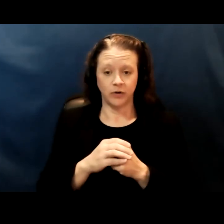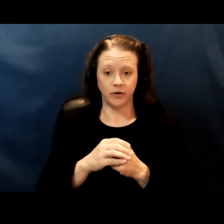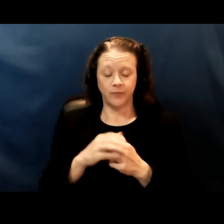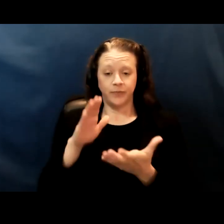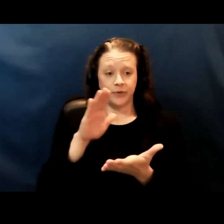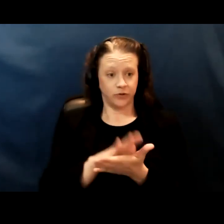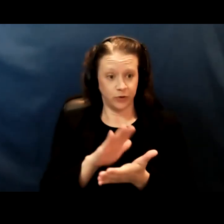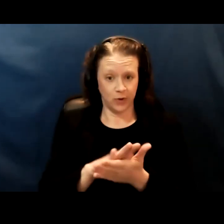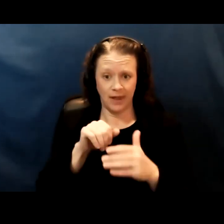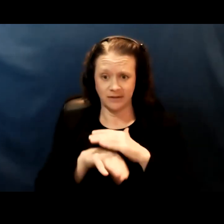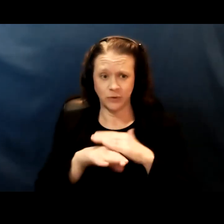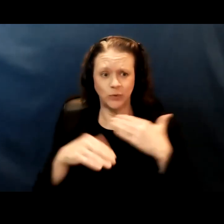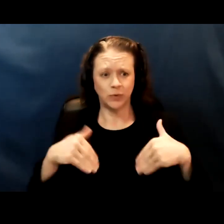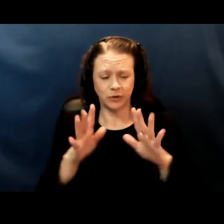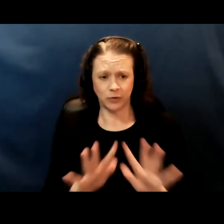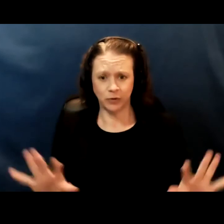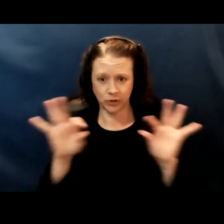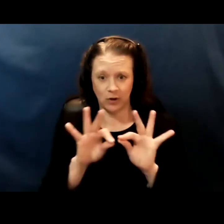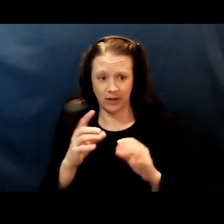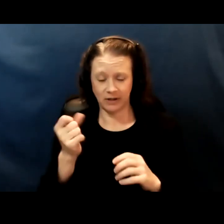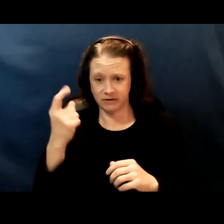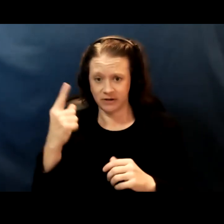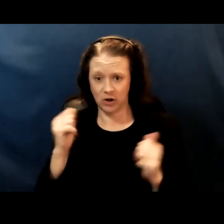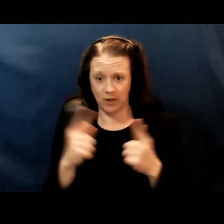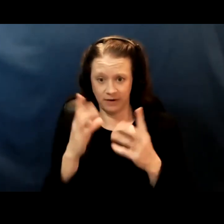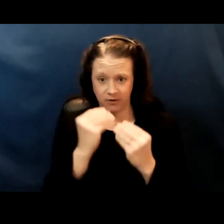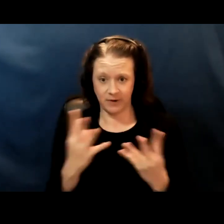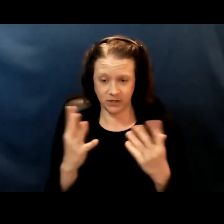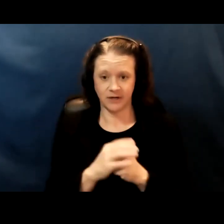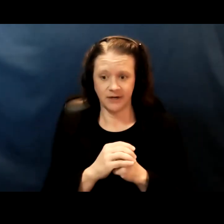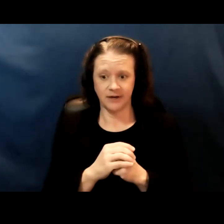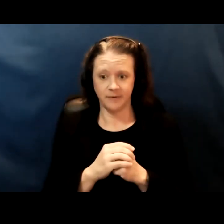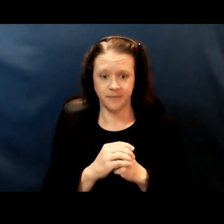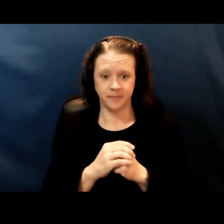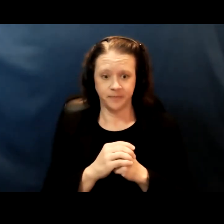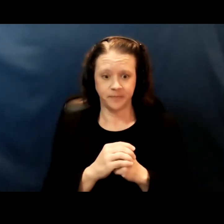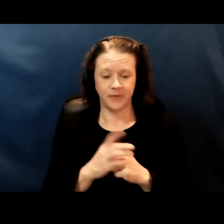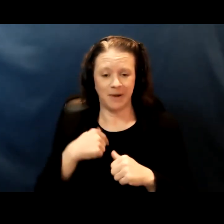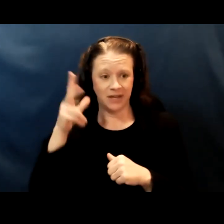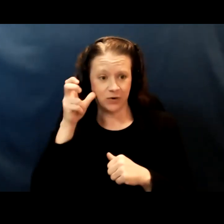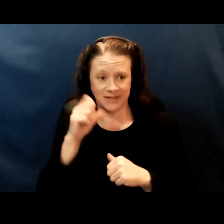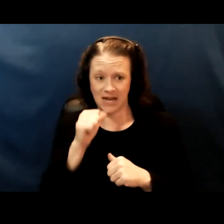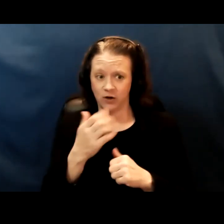going to go into cued speech today, it's basically a form of visual communication that people use, much like sign language. Most